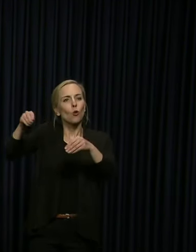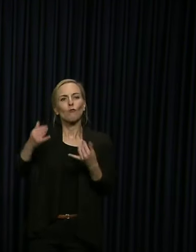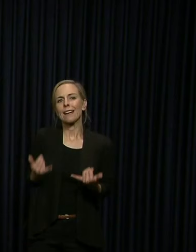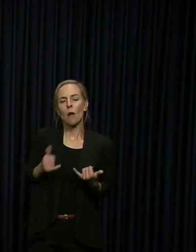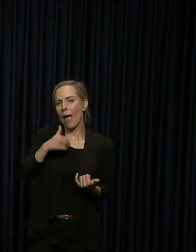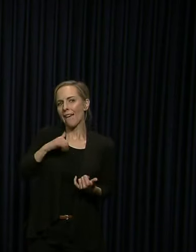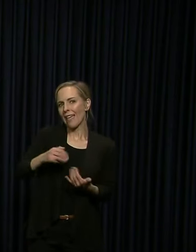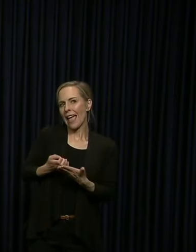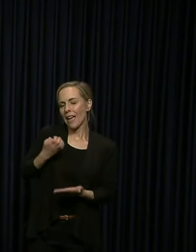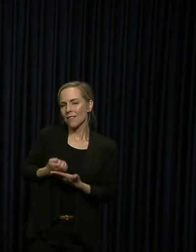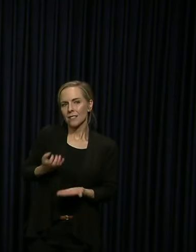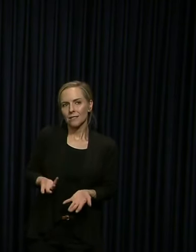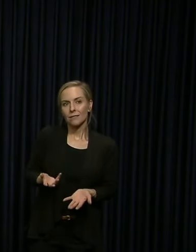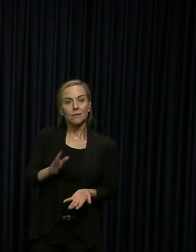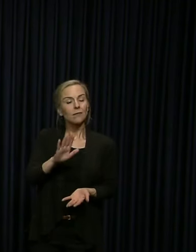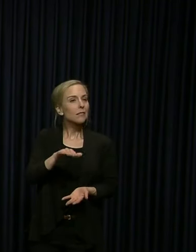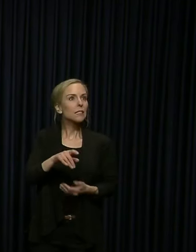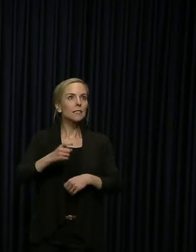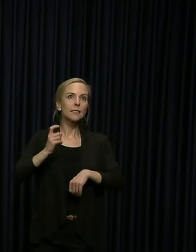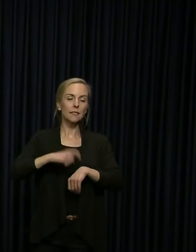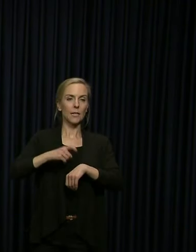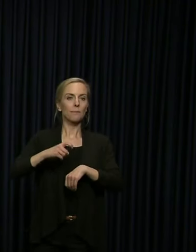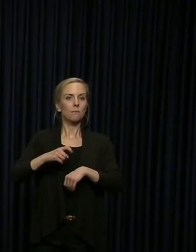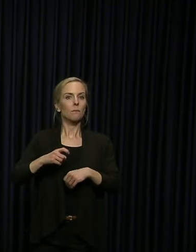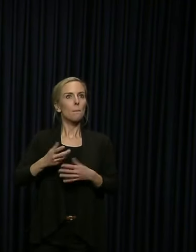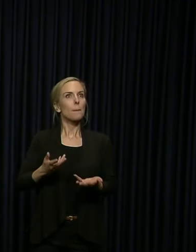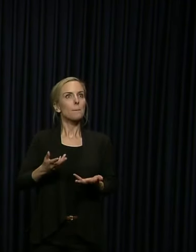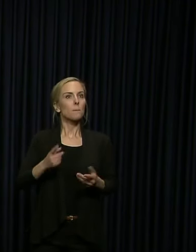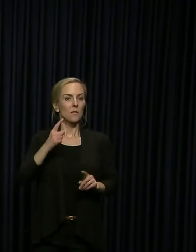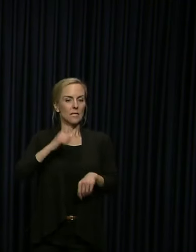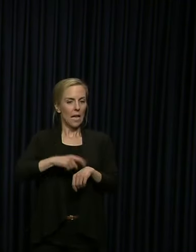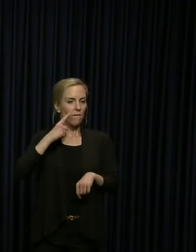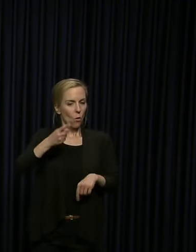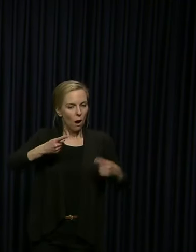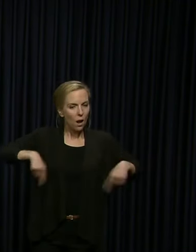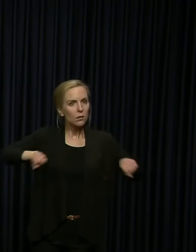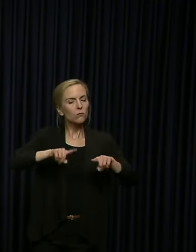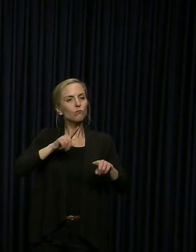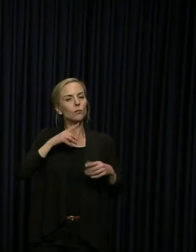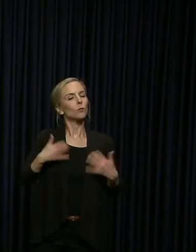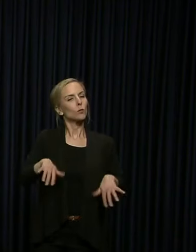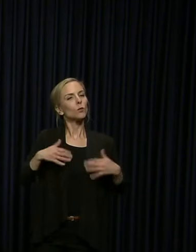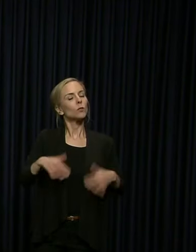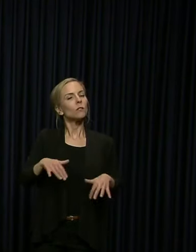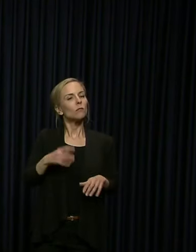I'VE NEVER BEEN HAPPIER TO BE A CITIZEN OF THE COMMONWEALTH OF KENTUCKY. WE CAN DO THIS BETTER THAN